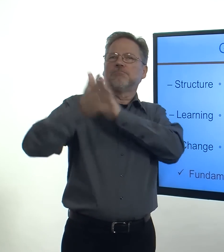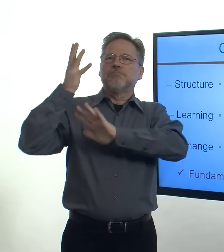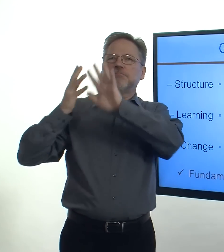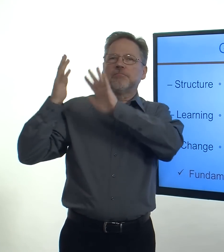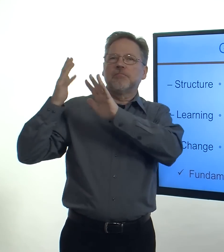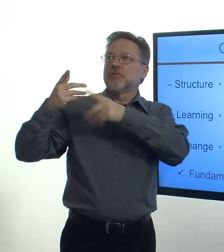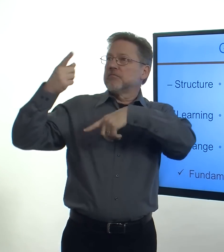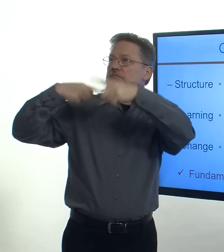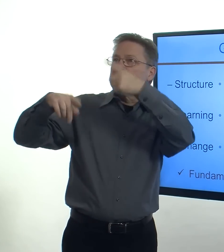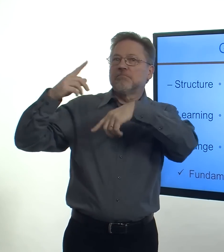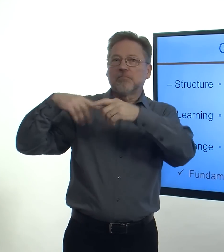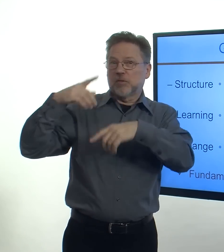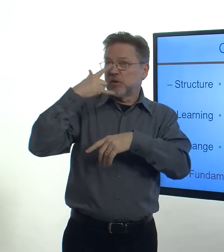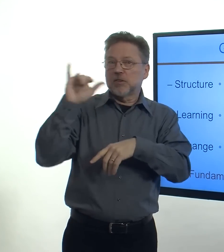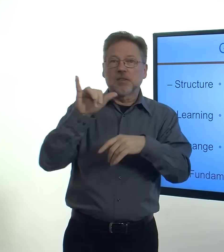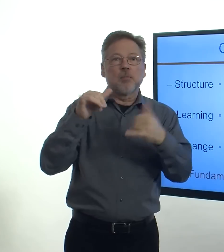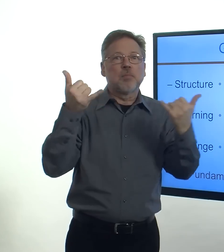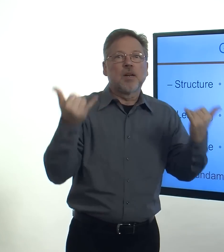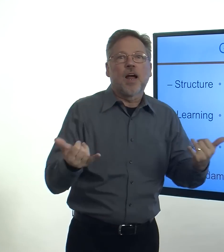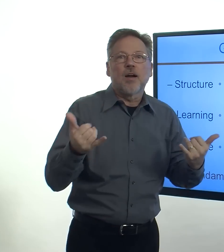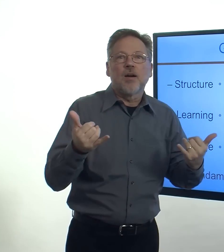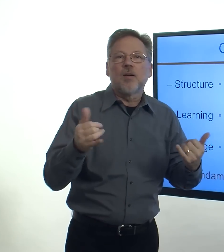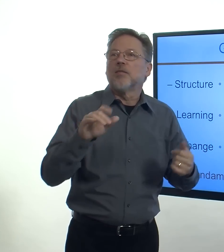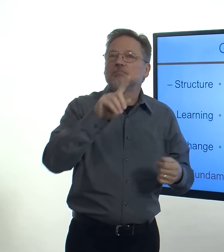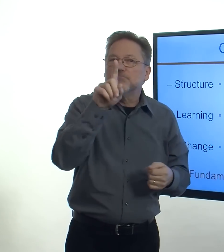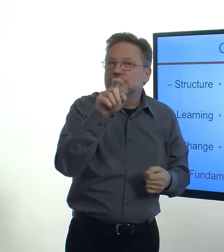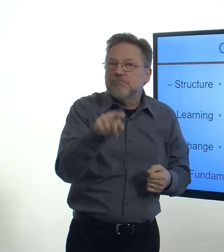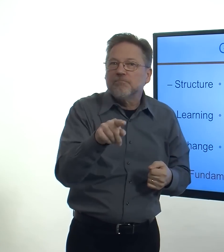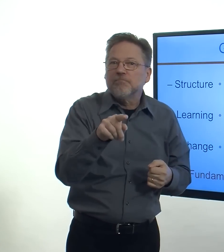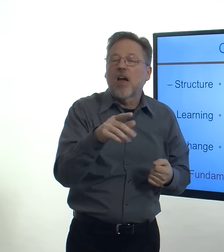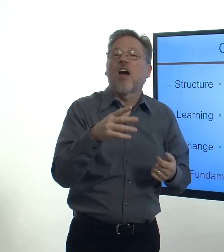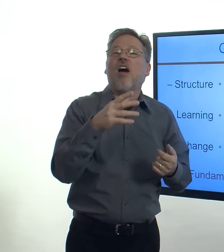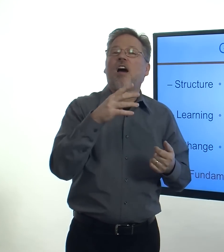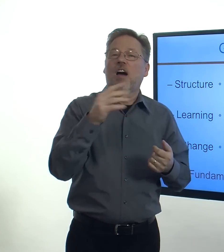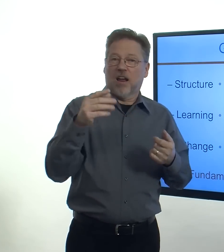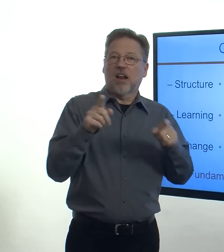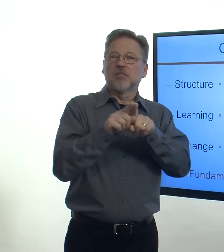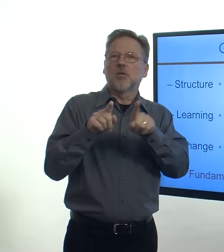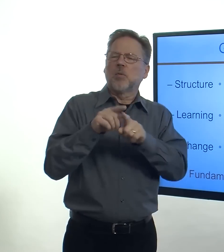we’ll consider ASL in its early days to see whether it looks the same as it does today.